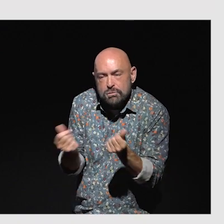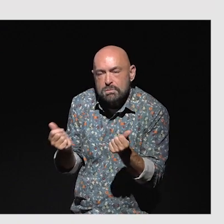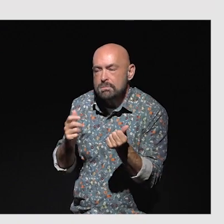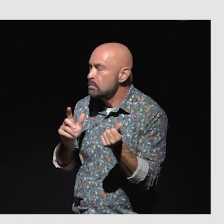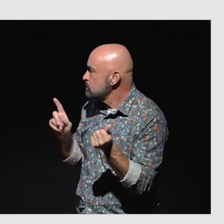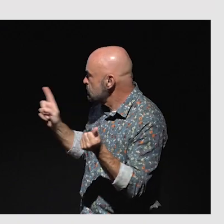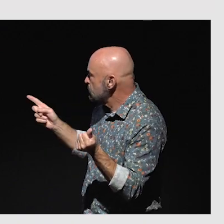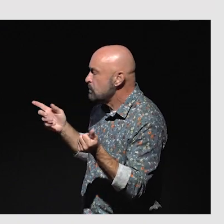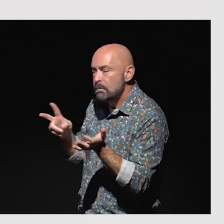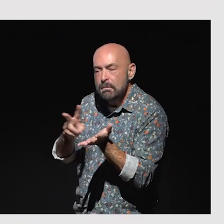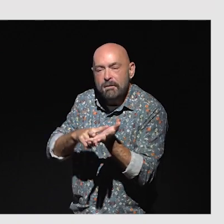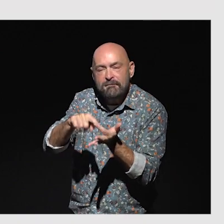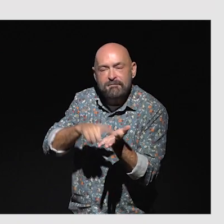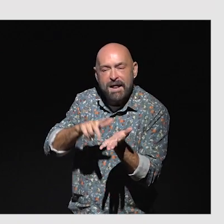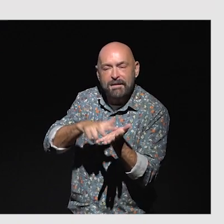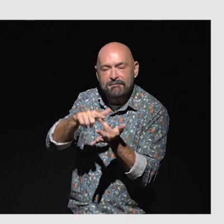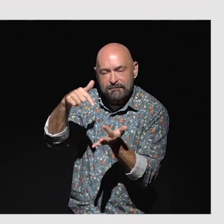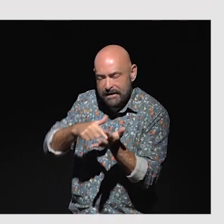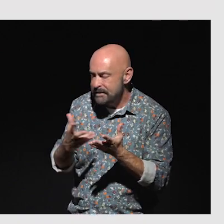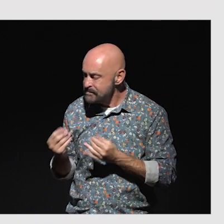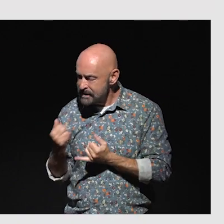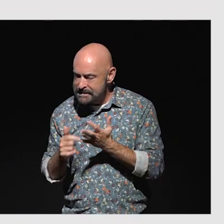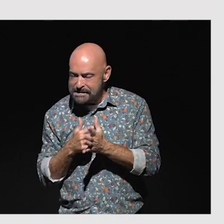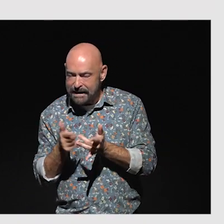the velvet, the satin, the cashmere,